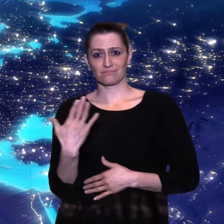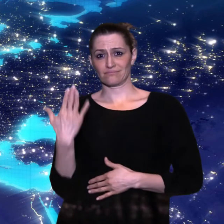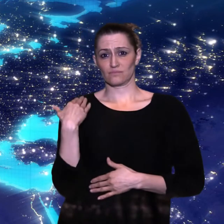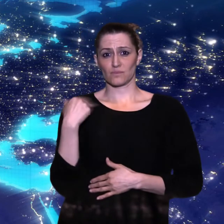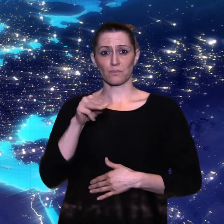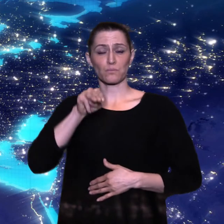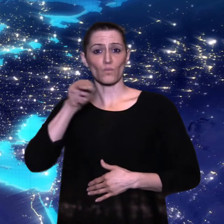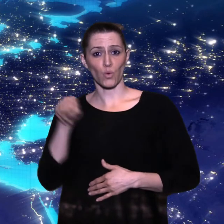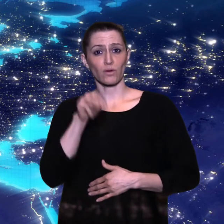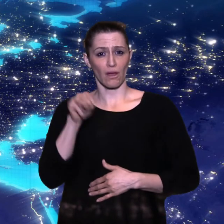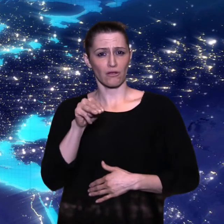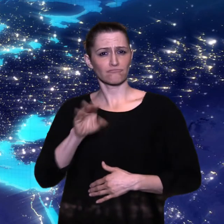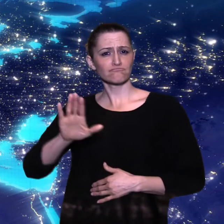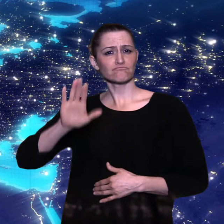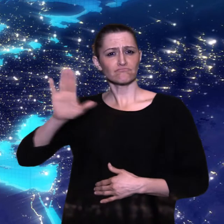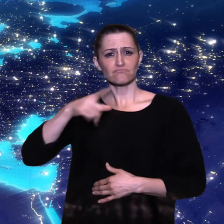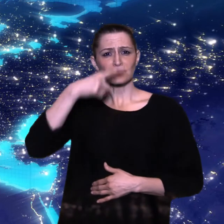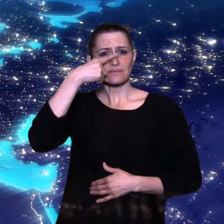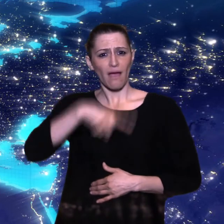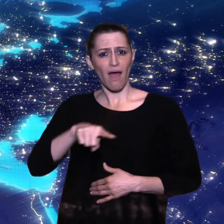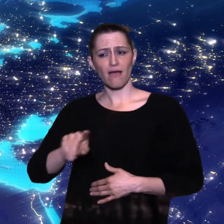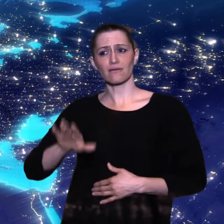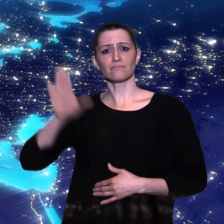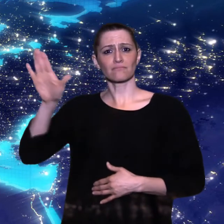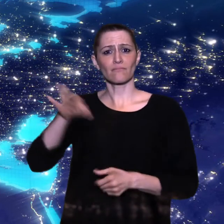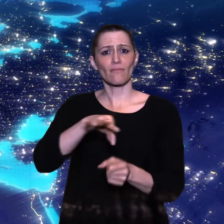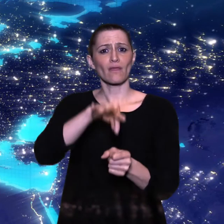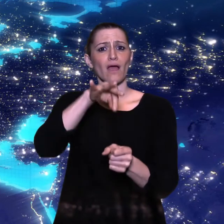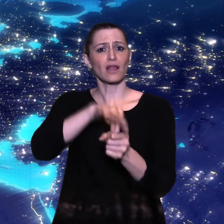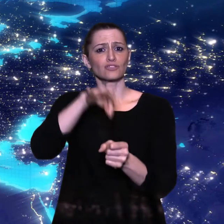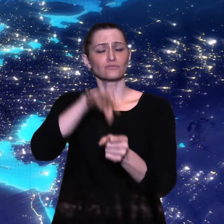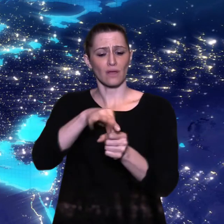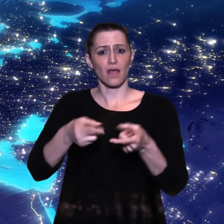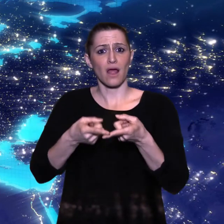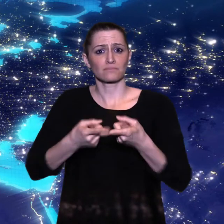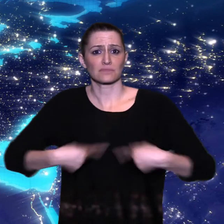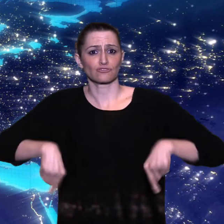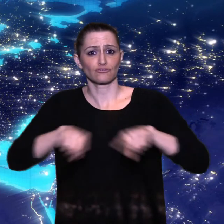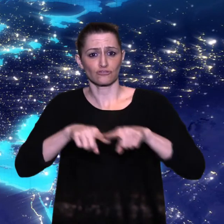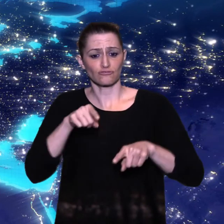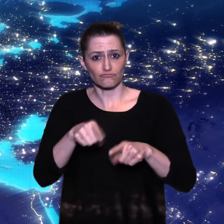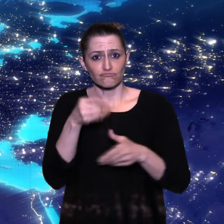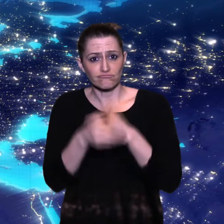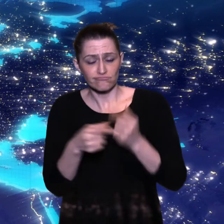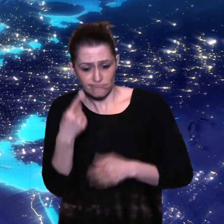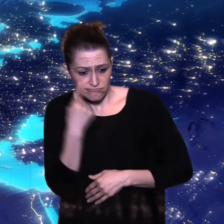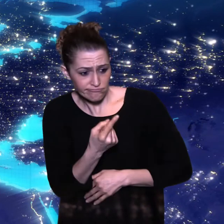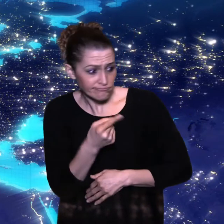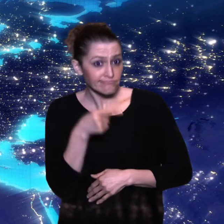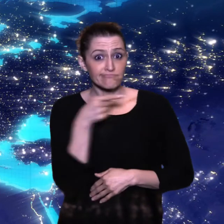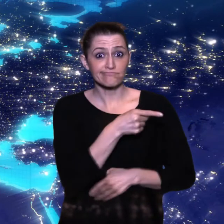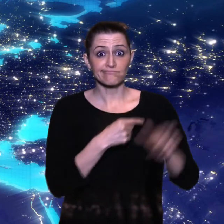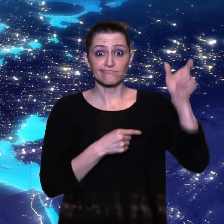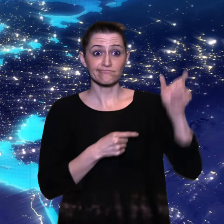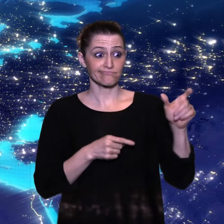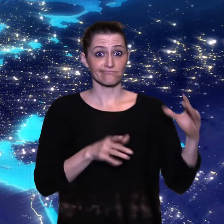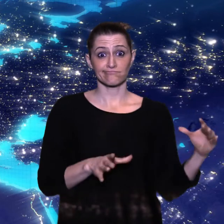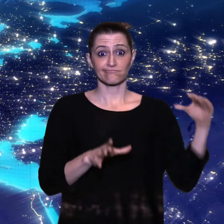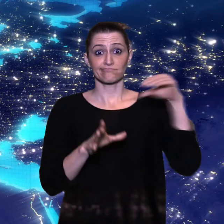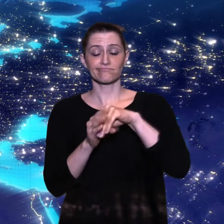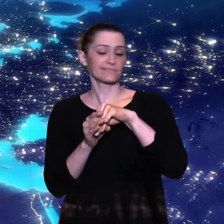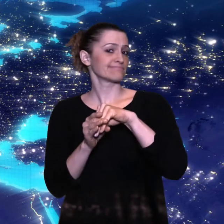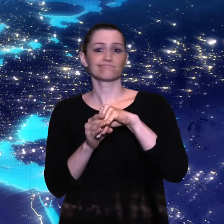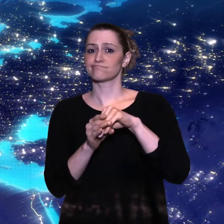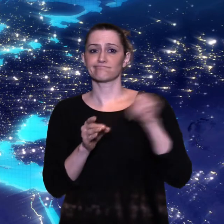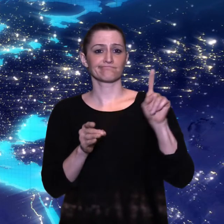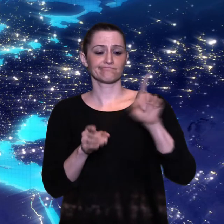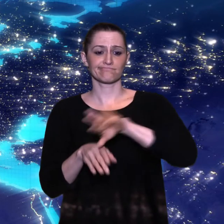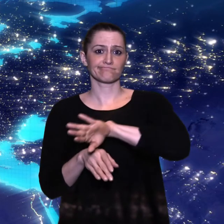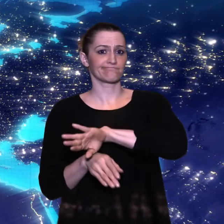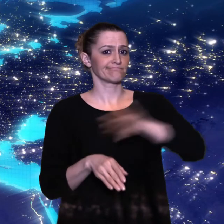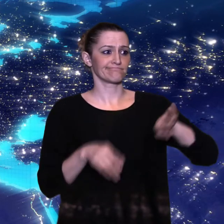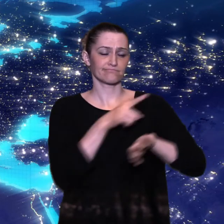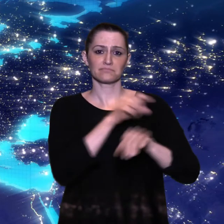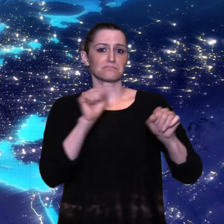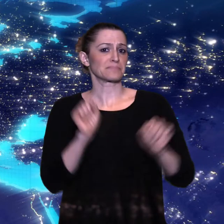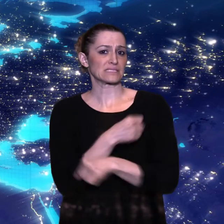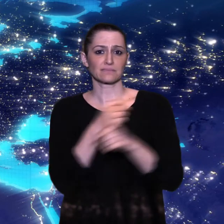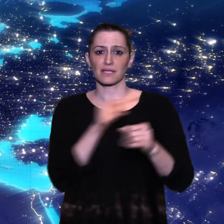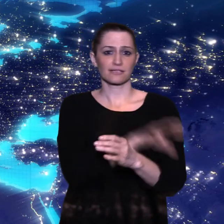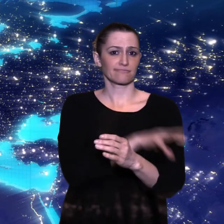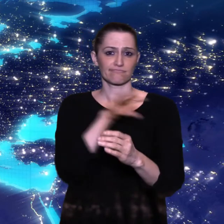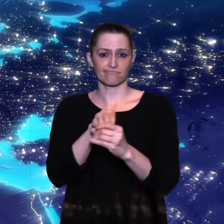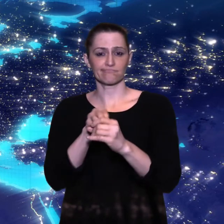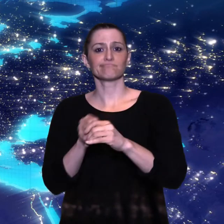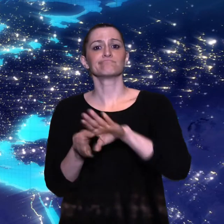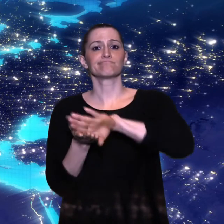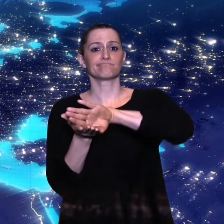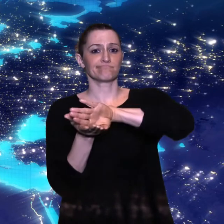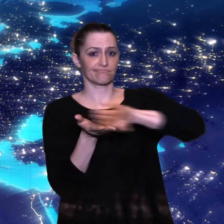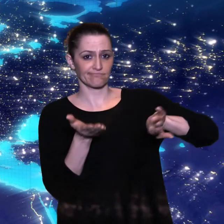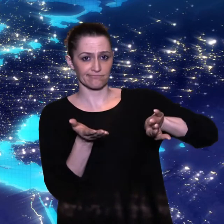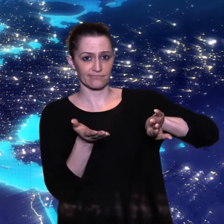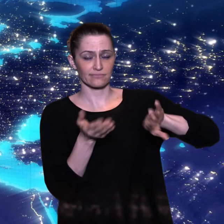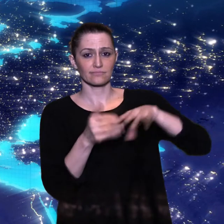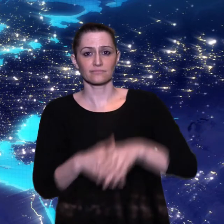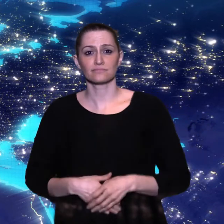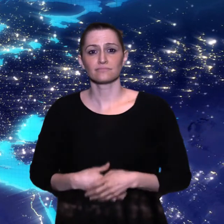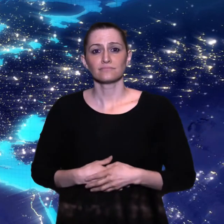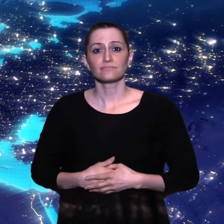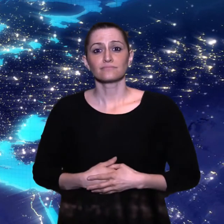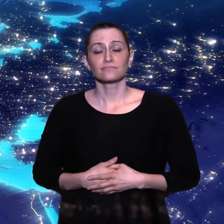running in the prime minister elections next month in